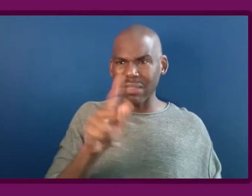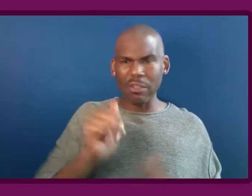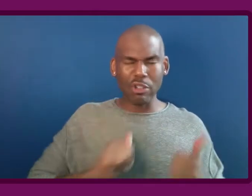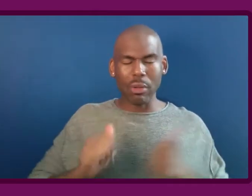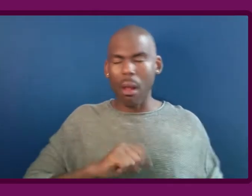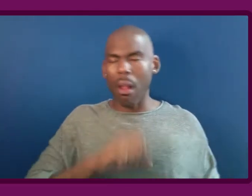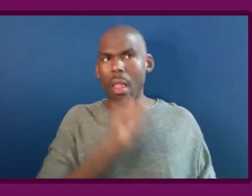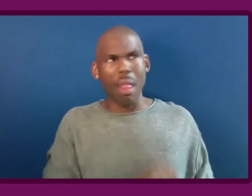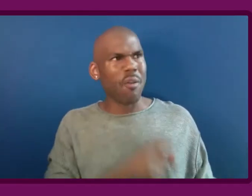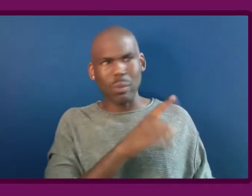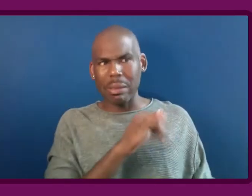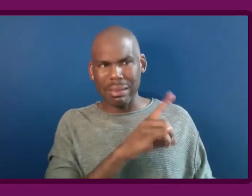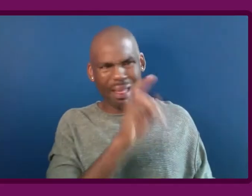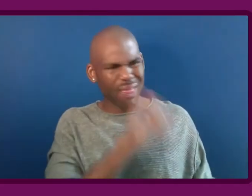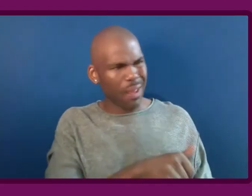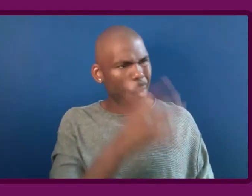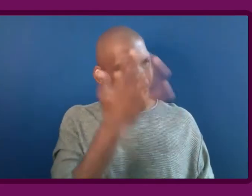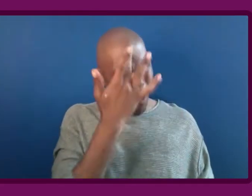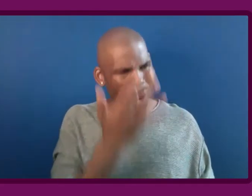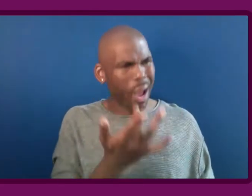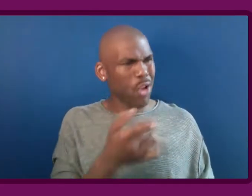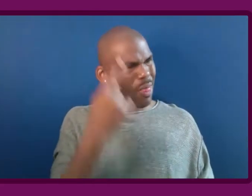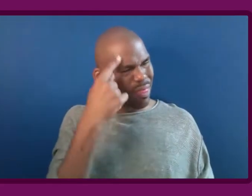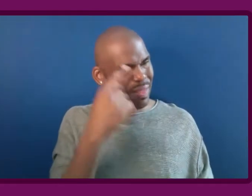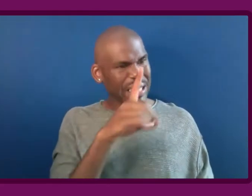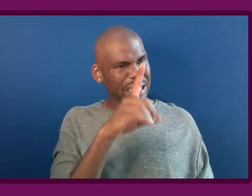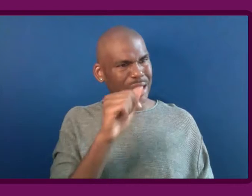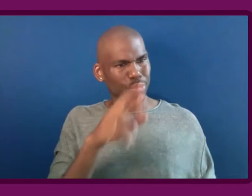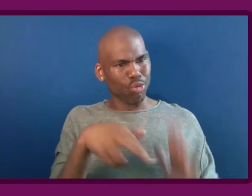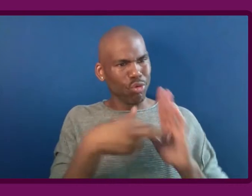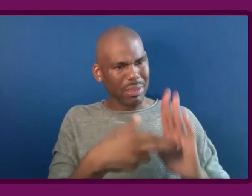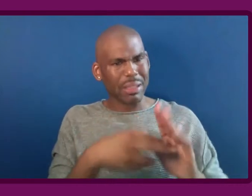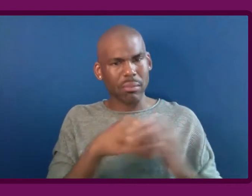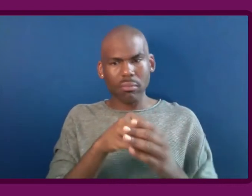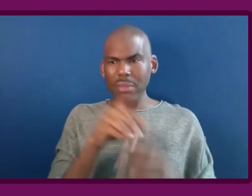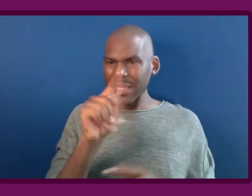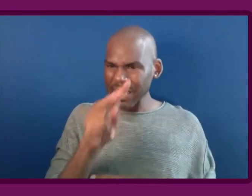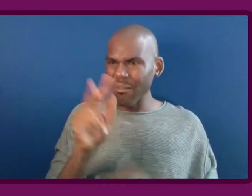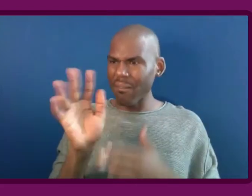that. Why did you think, and why do you still think, that disability representation in TV,